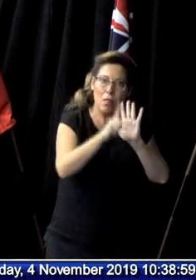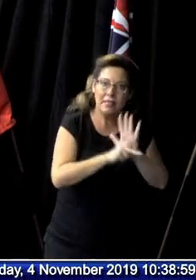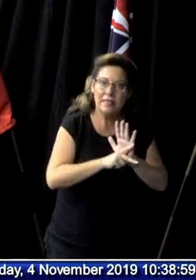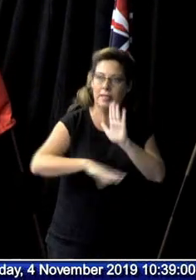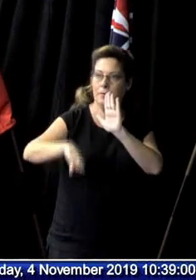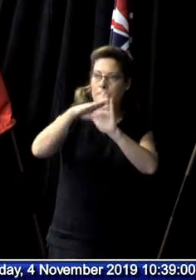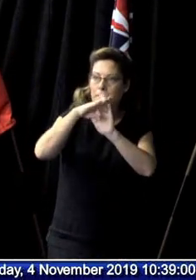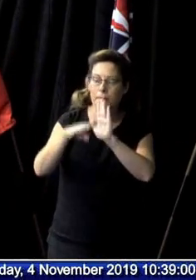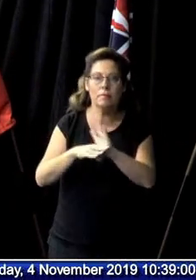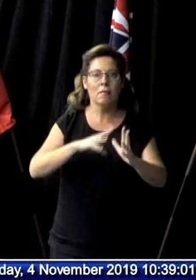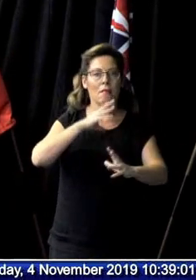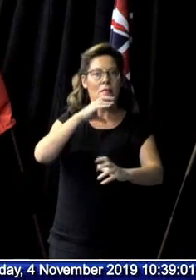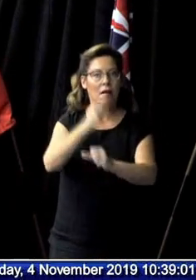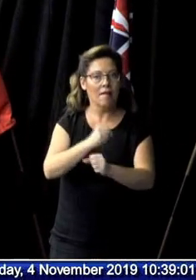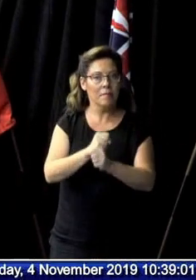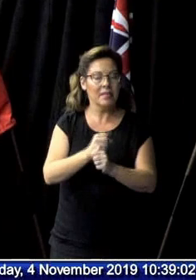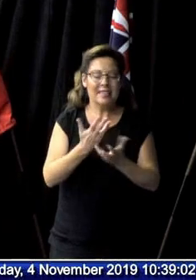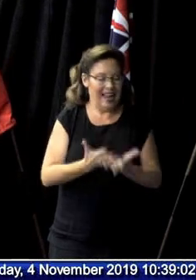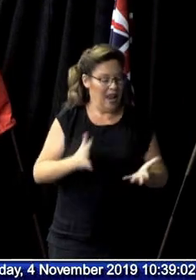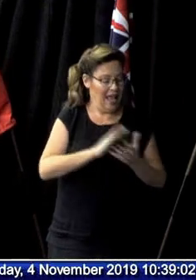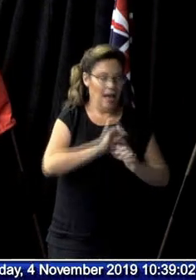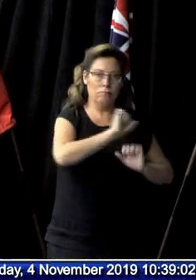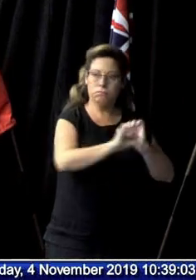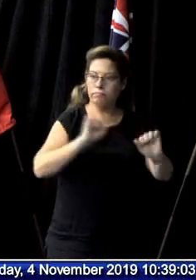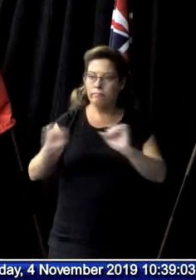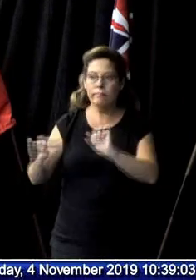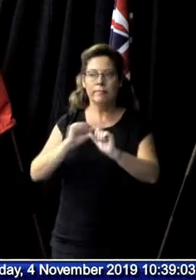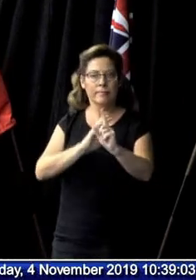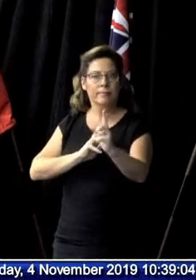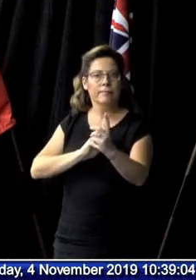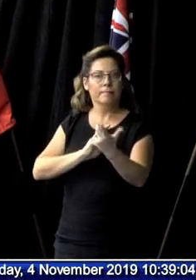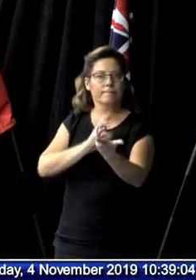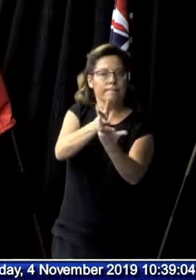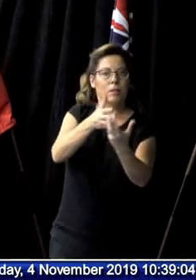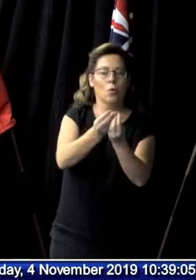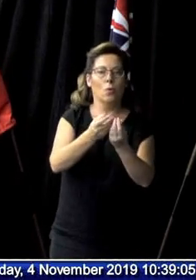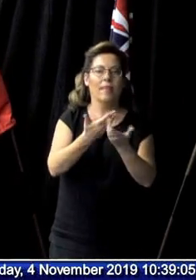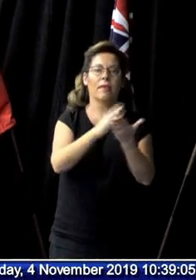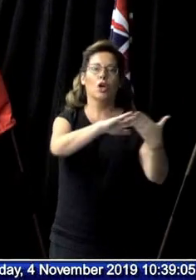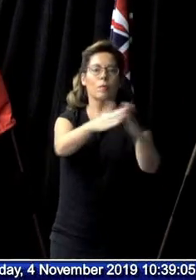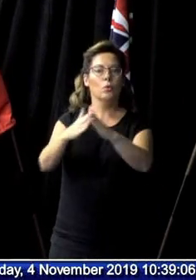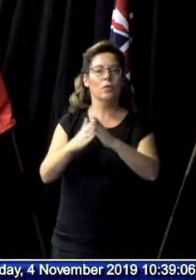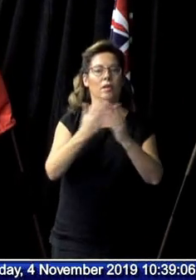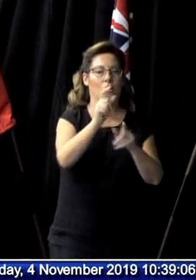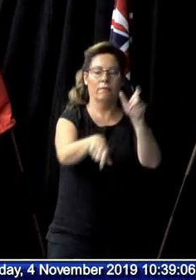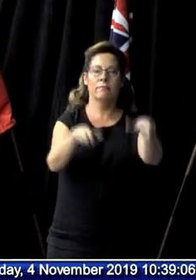as they have an impact on people with disability. This is part of the process for identifying the changes that need to be made